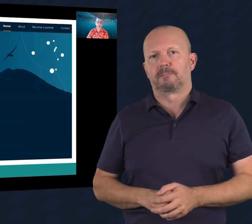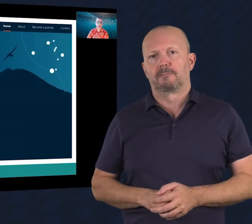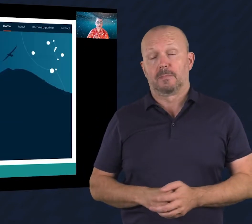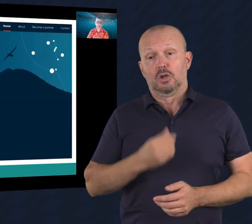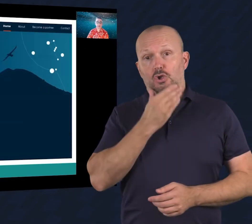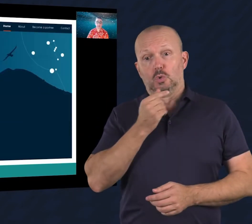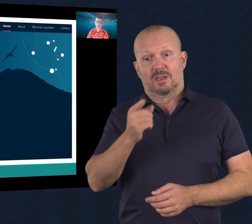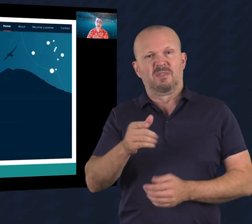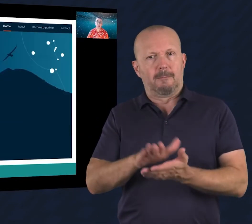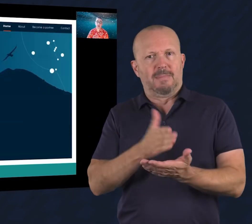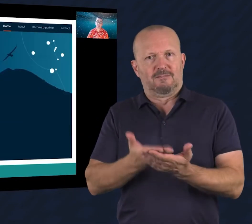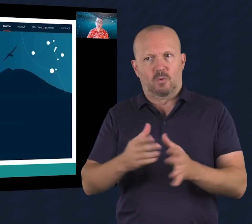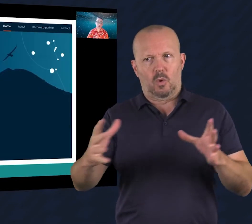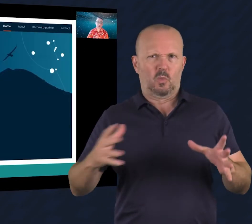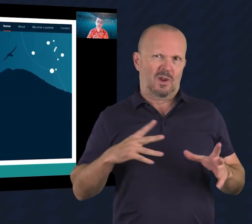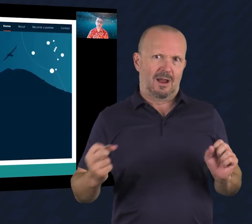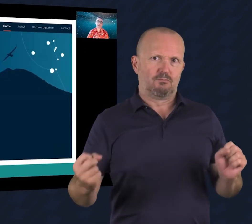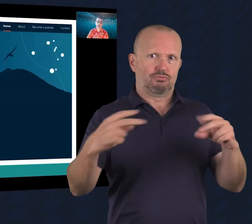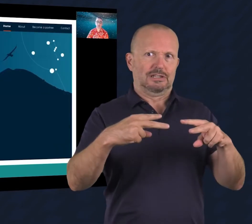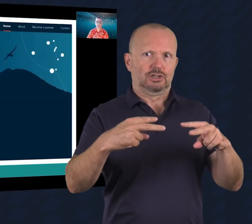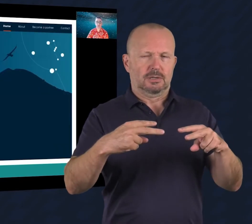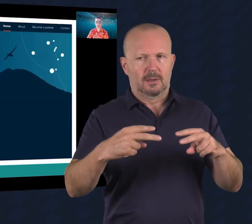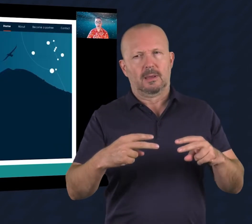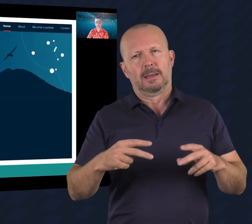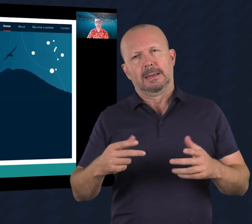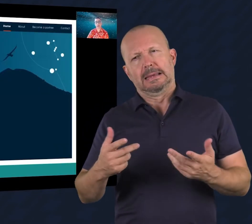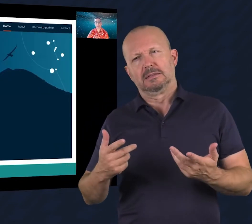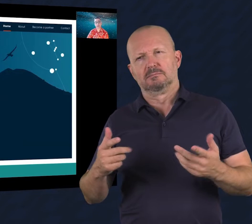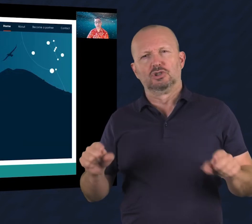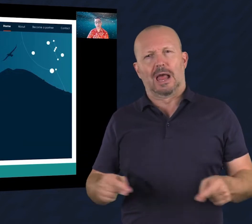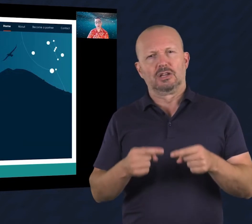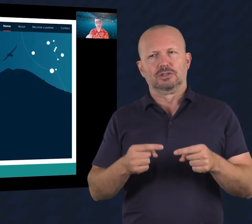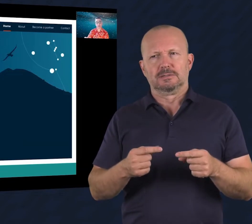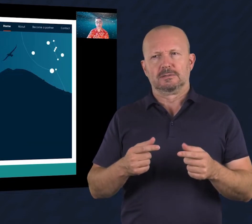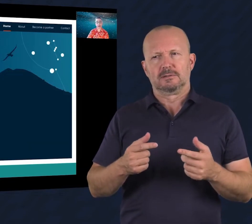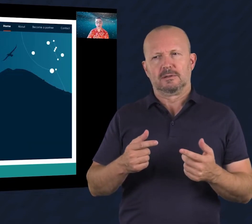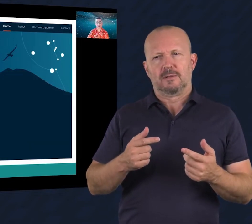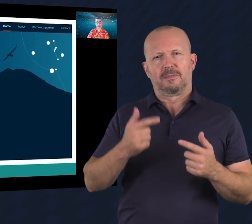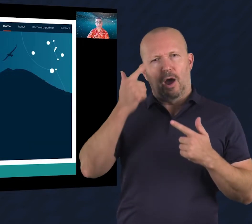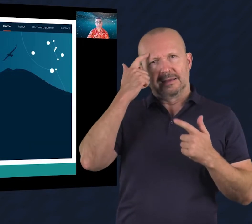Using this metaphor pushes at the default of digital design, which is that you want people to stay on your side.